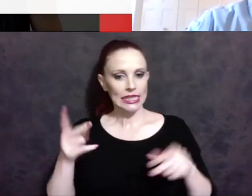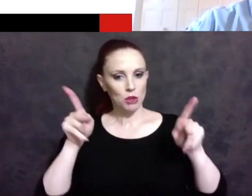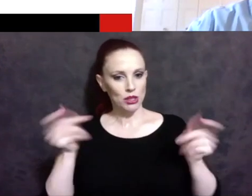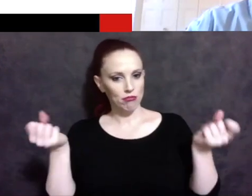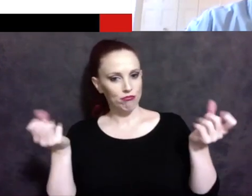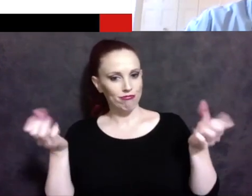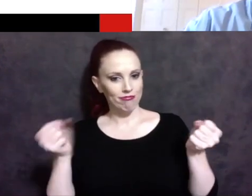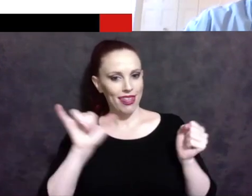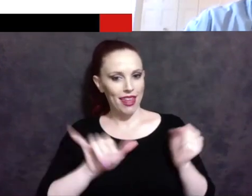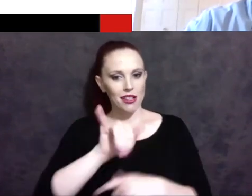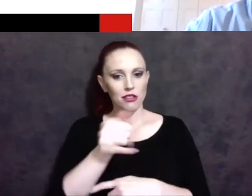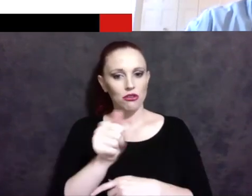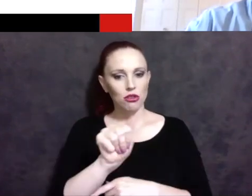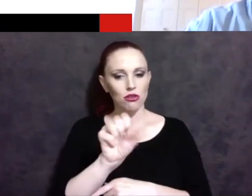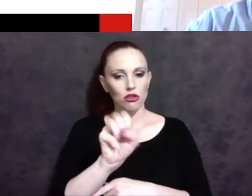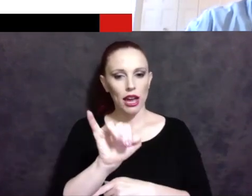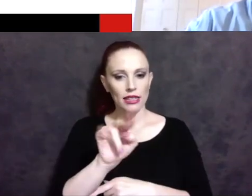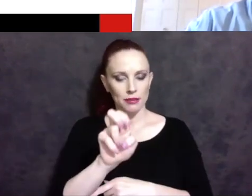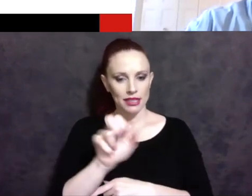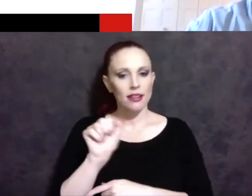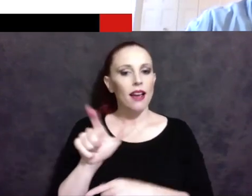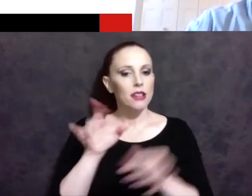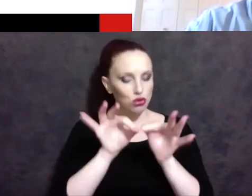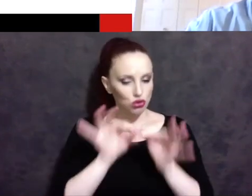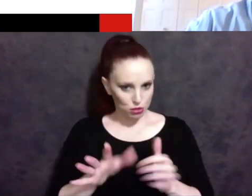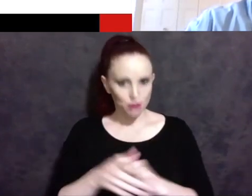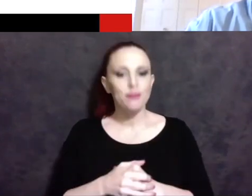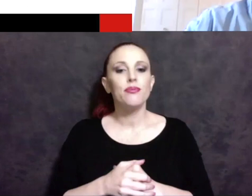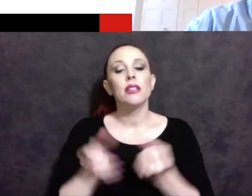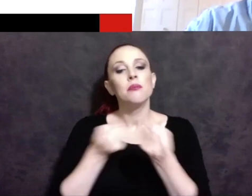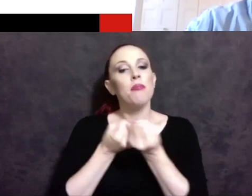for each other. On screen, we have Jasmine, an ASL interpreter today. The ASL interpretation